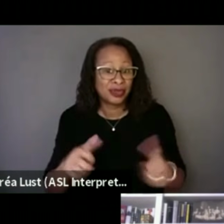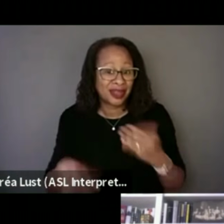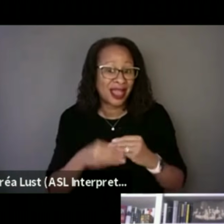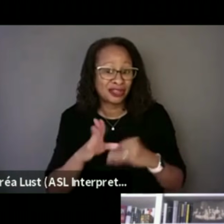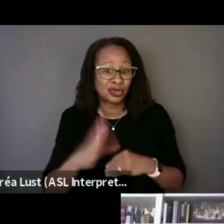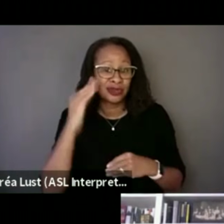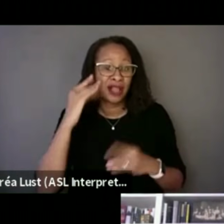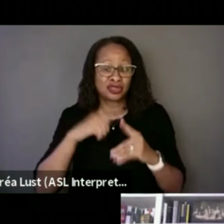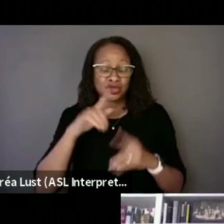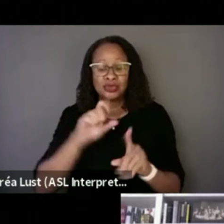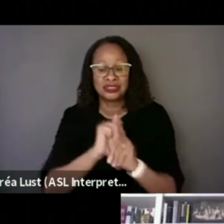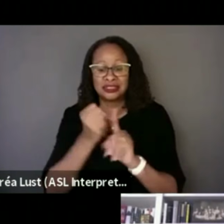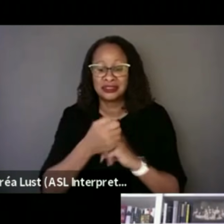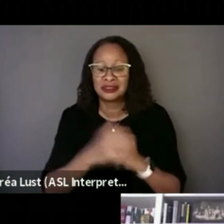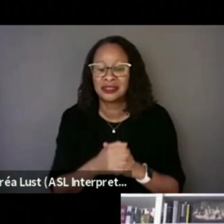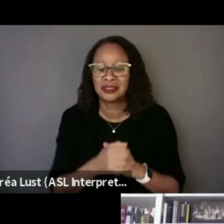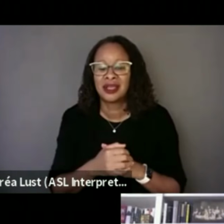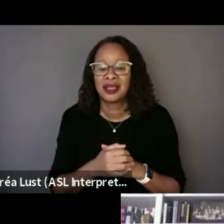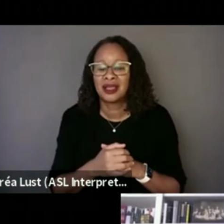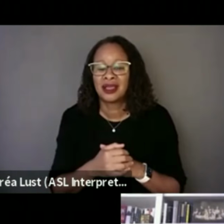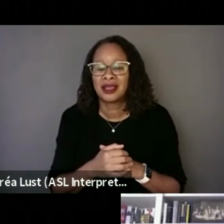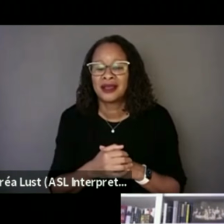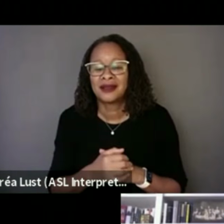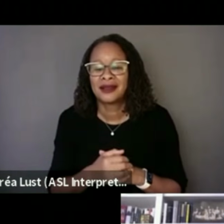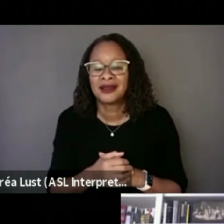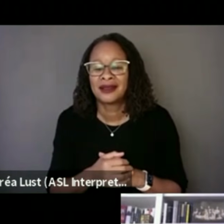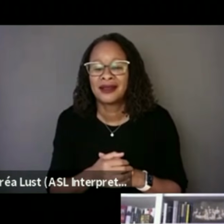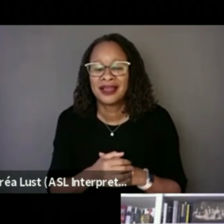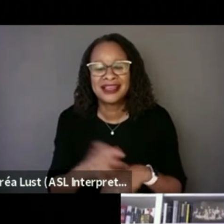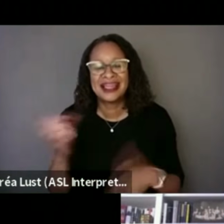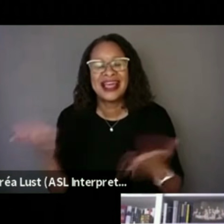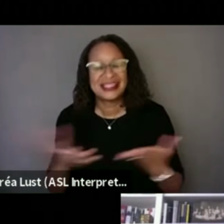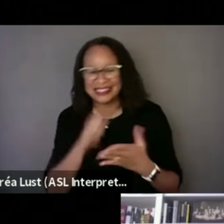This is not a film about a bunch of filmmakers helping people. Yes.